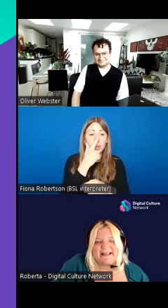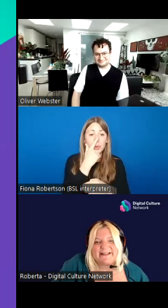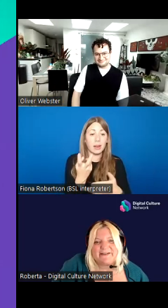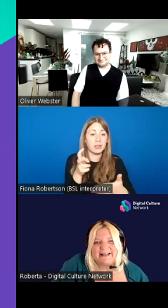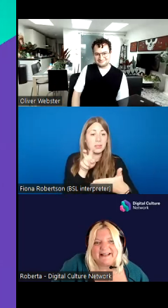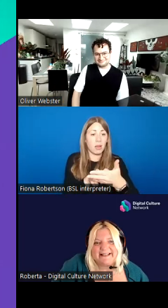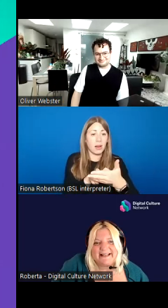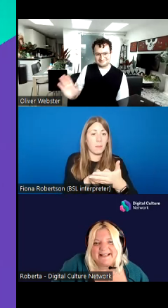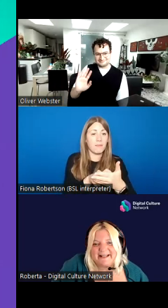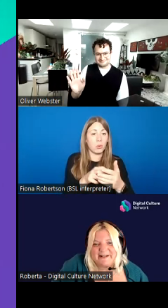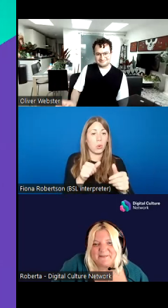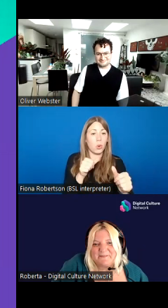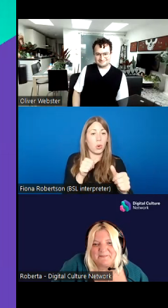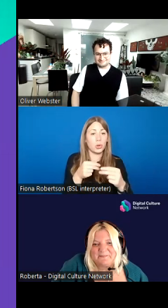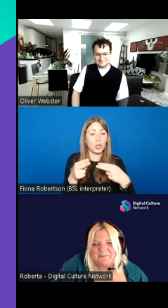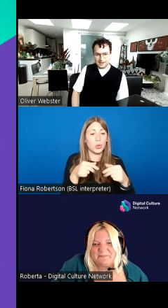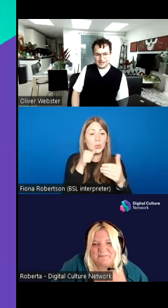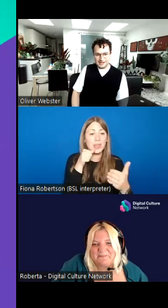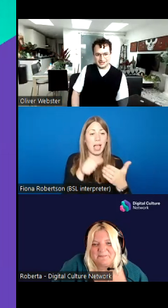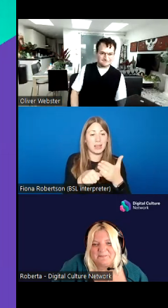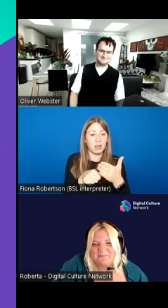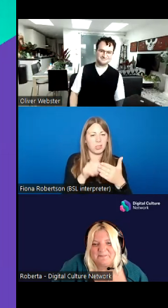Thanks a lot, and see you next time. Bye.